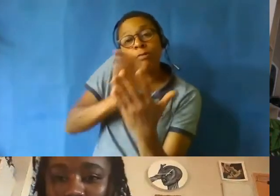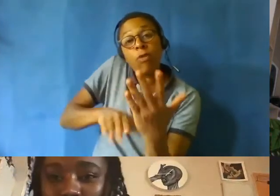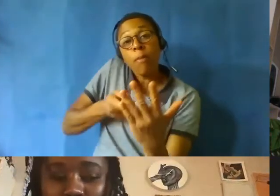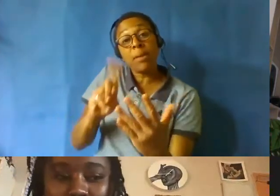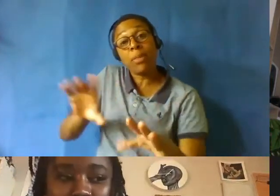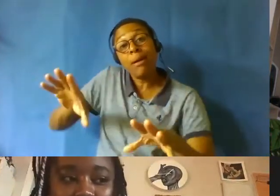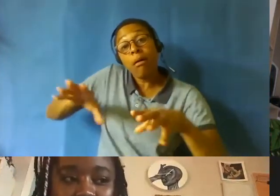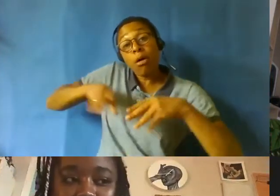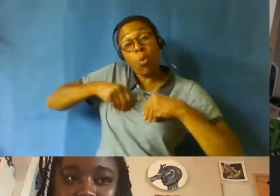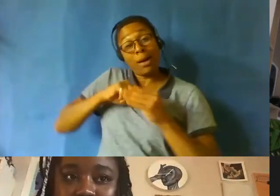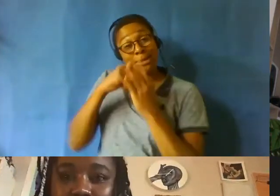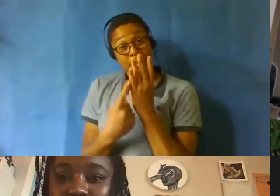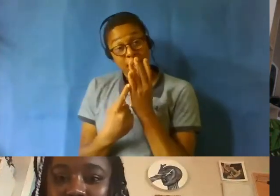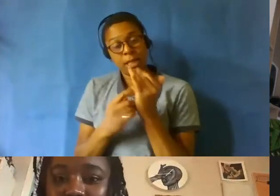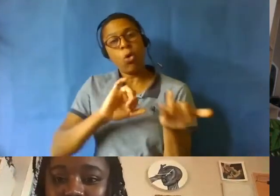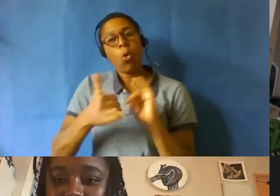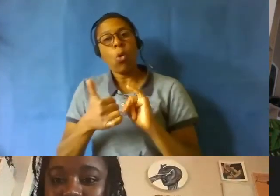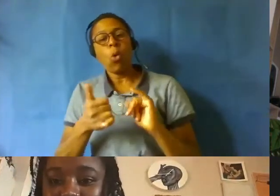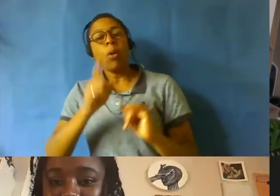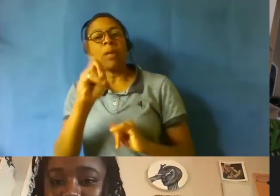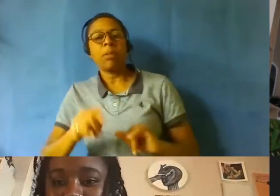divided in terms of who becomes Paralympians but there's definitely a